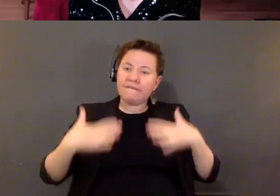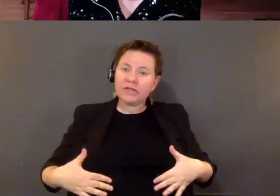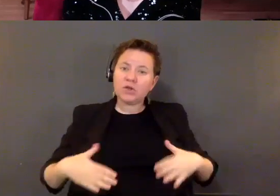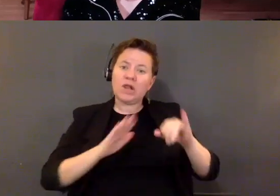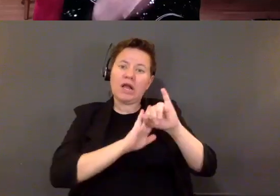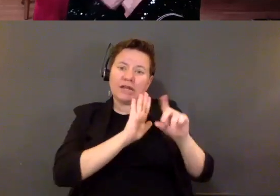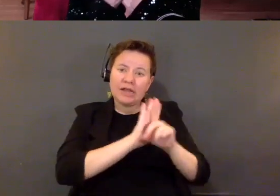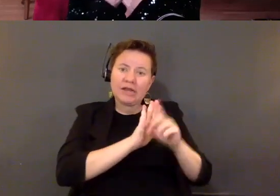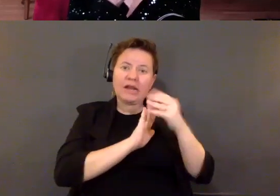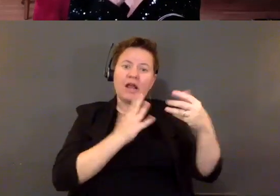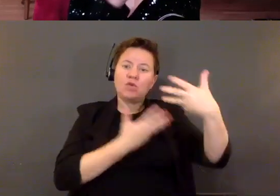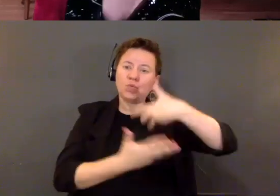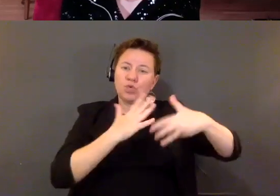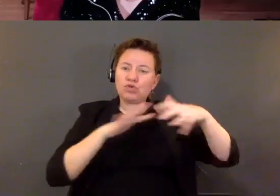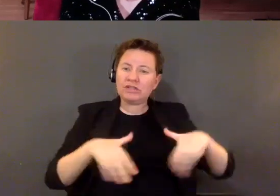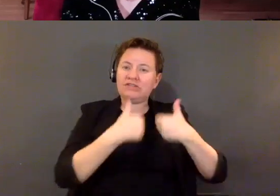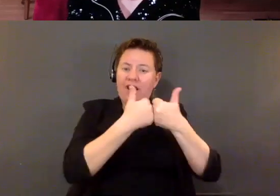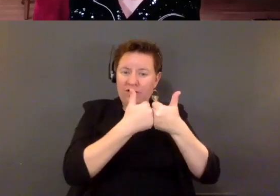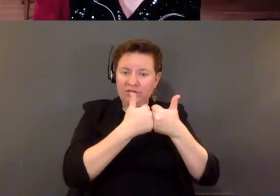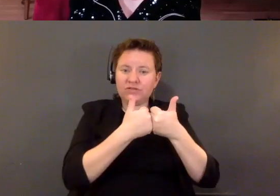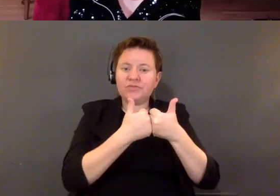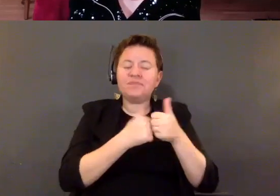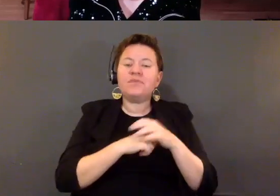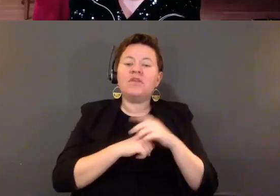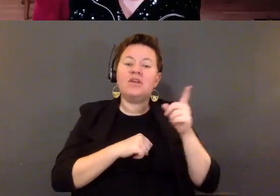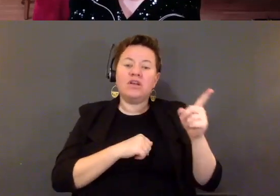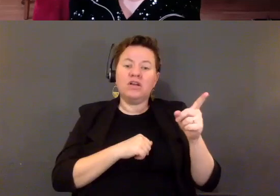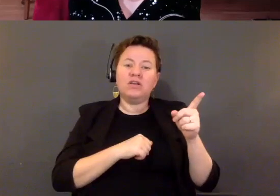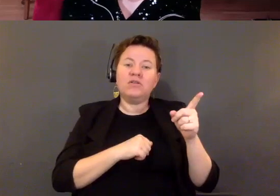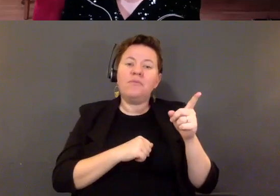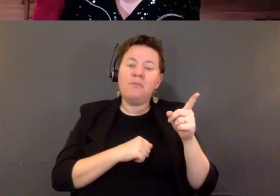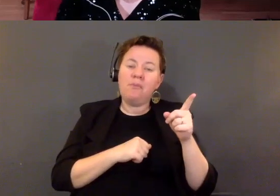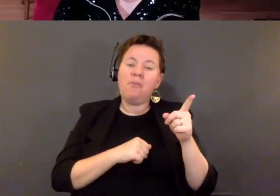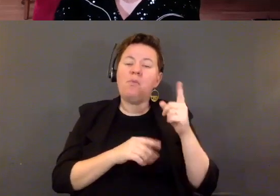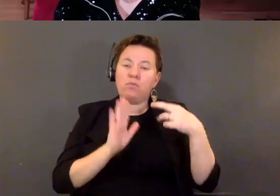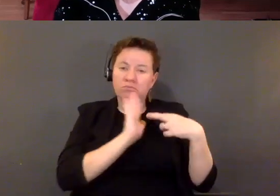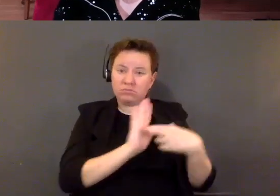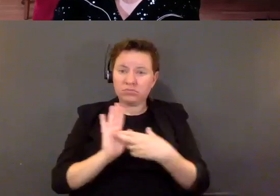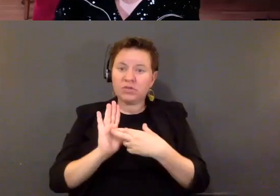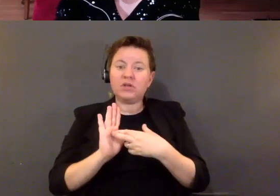socially challenged bodies she is best known for representations of people with impairments